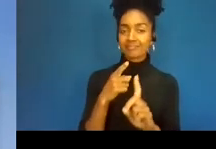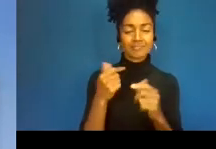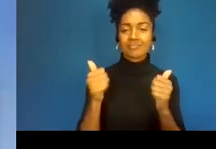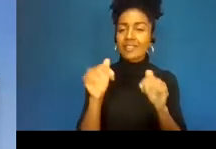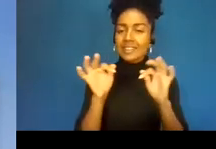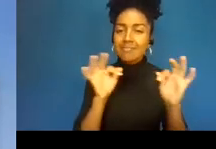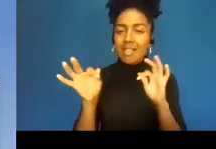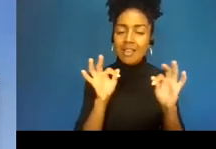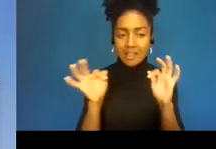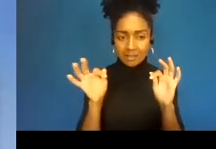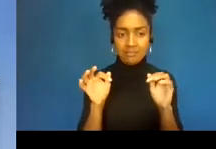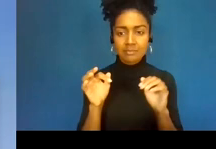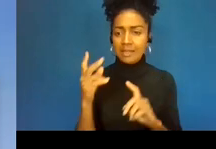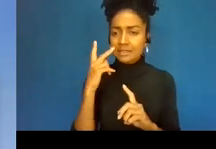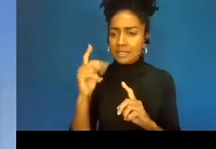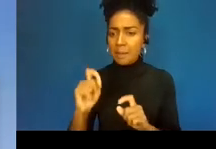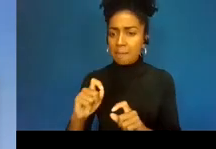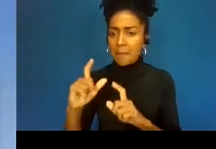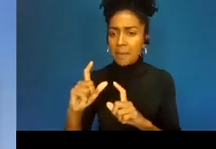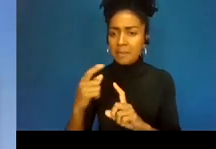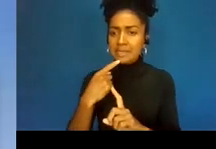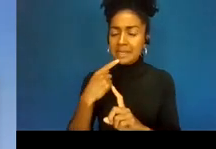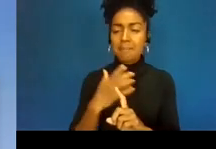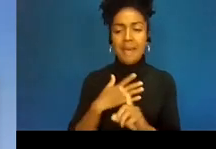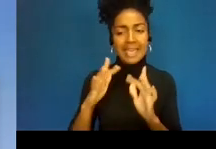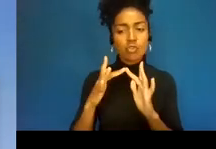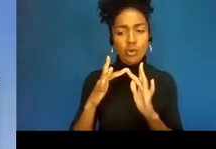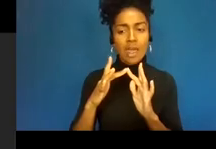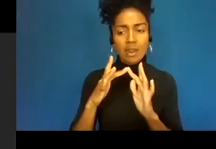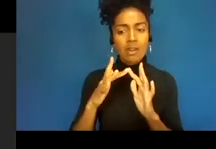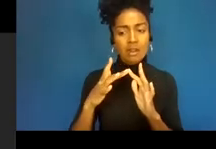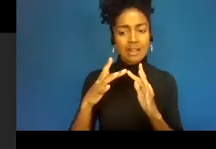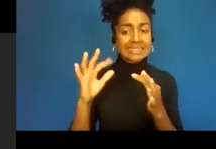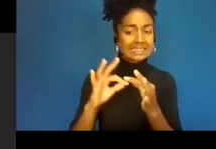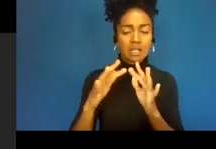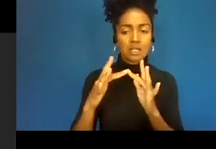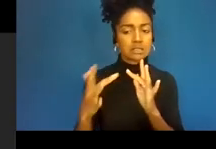I'm seeing a little pop-up here that my internet connection is unstable. I hope that this works out for us.